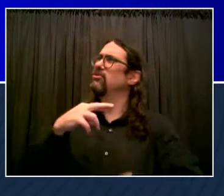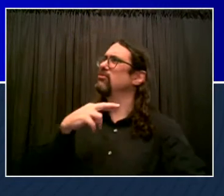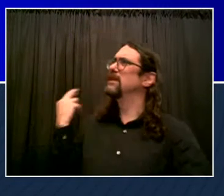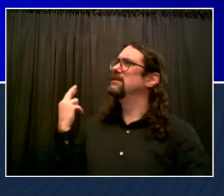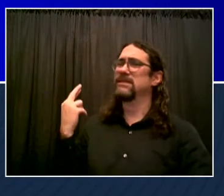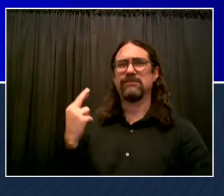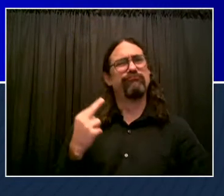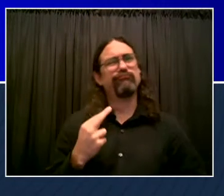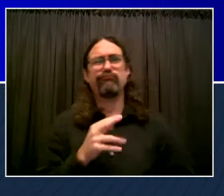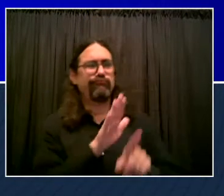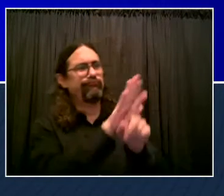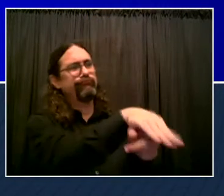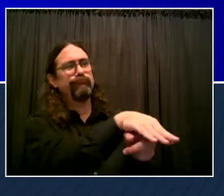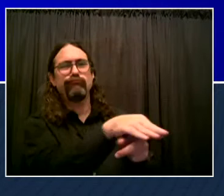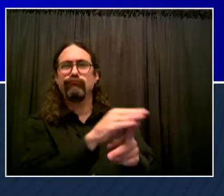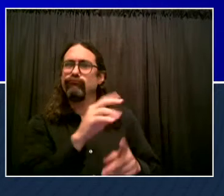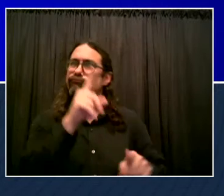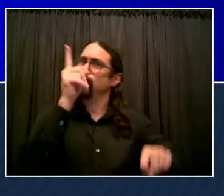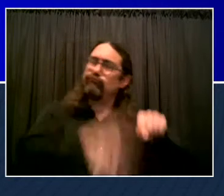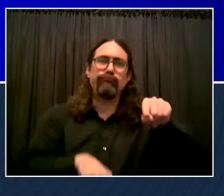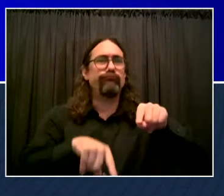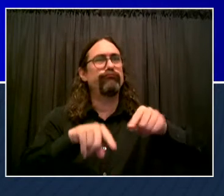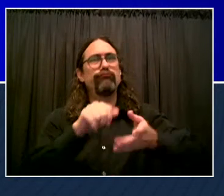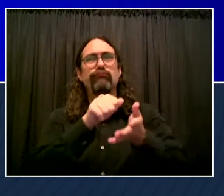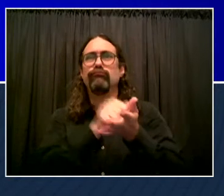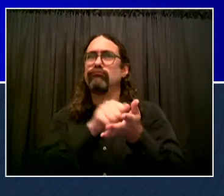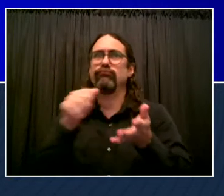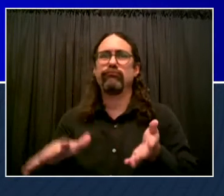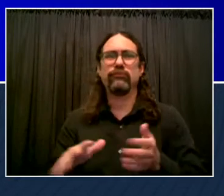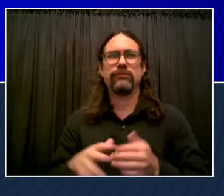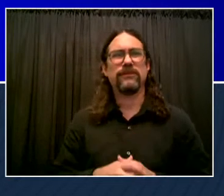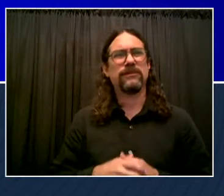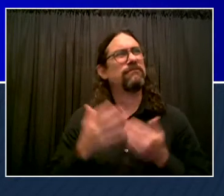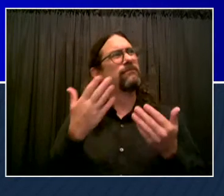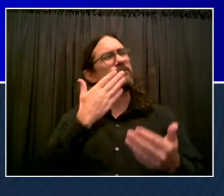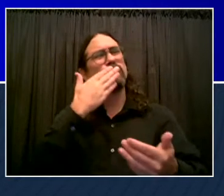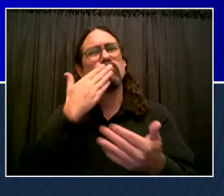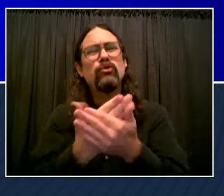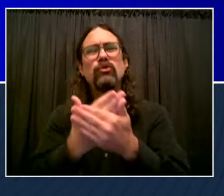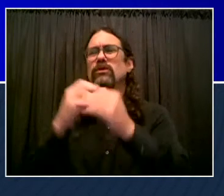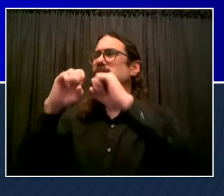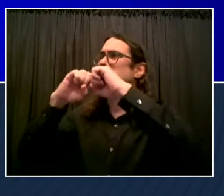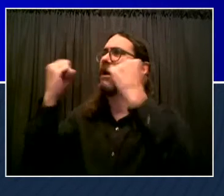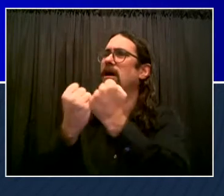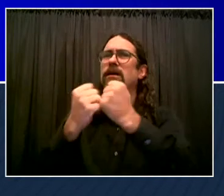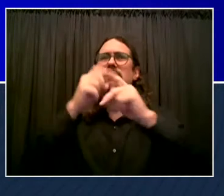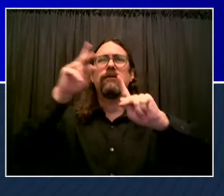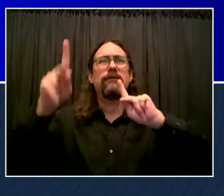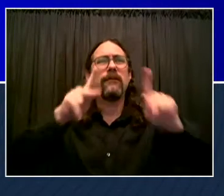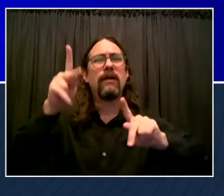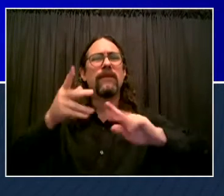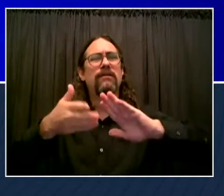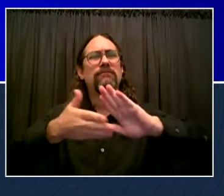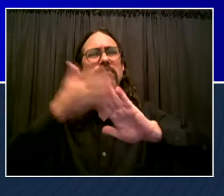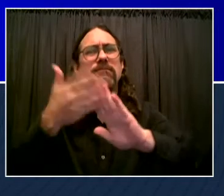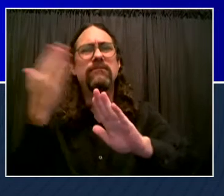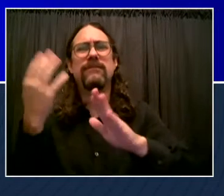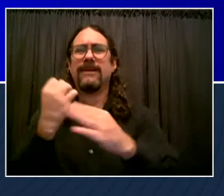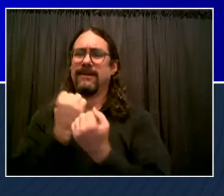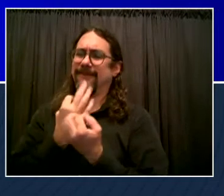WOMEN'S HAVE D HA FOR DECADES IN THIS COUNTRY. IT IS AN ASSAULT ON THE GAINS WOMEN HAVE MADE IN OUR SOCIETY